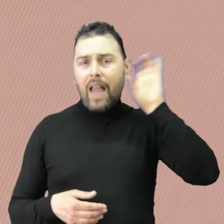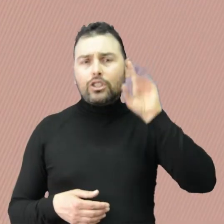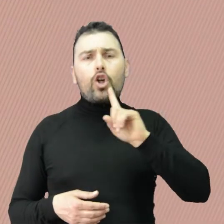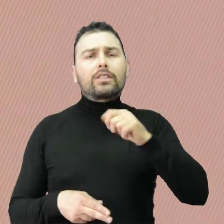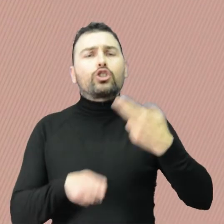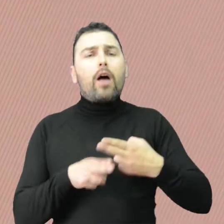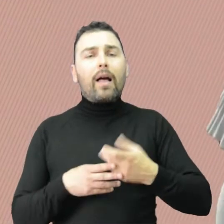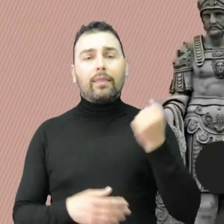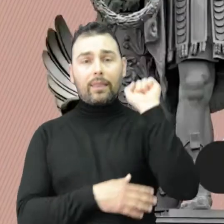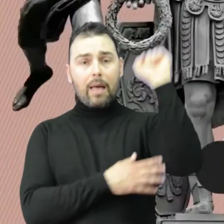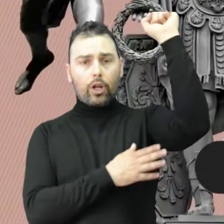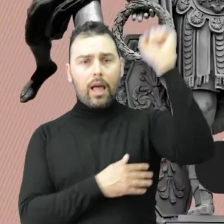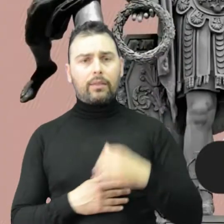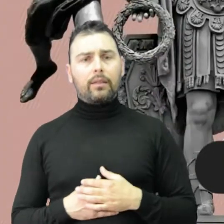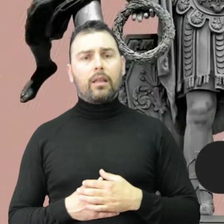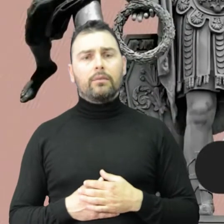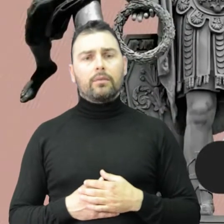4. Philosophy and Knowledge